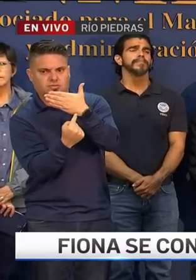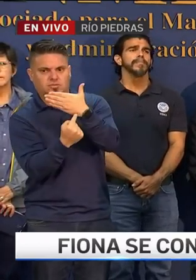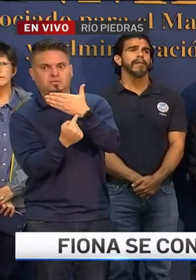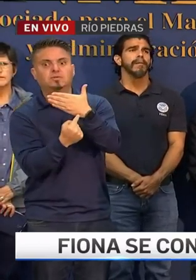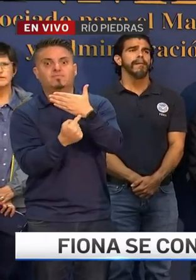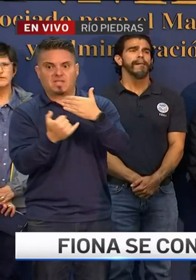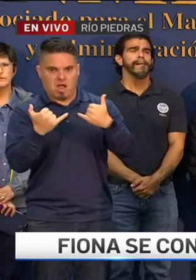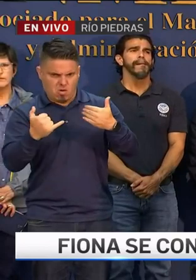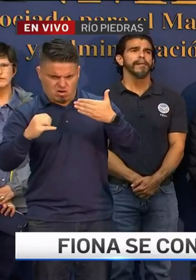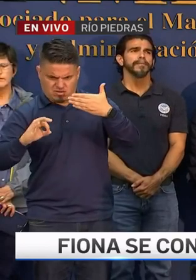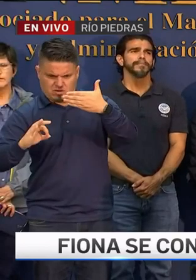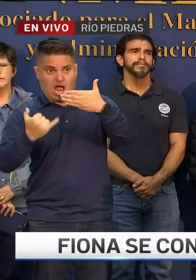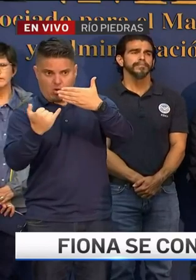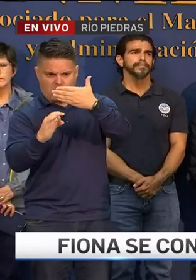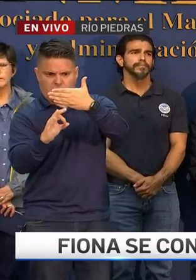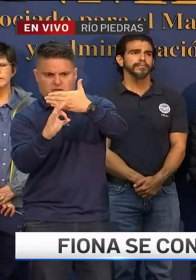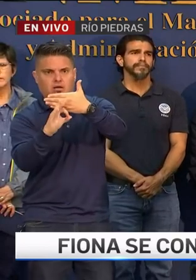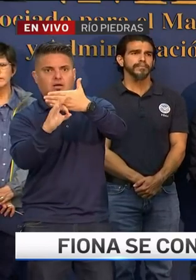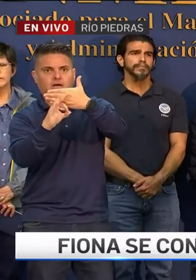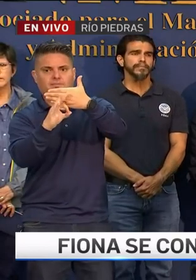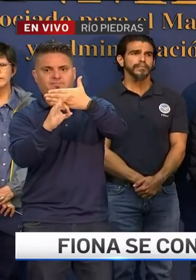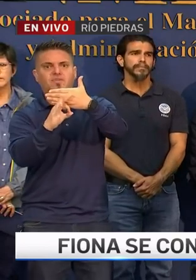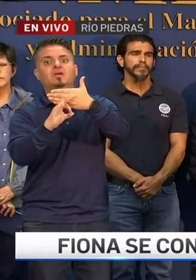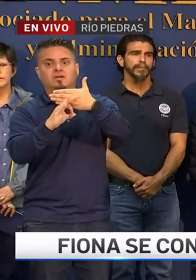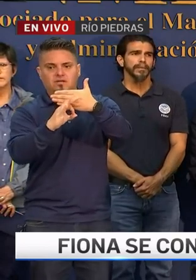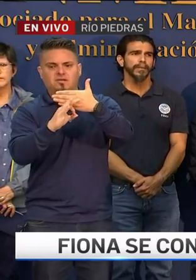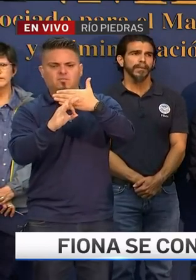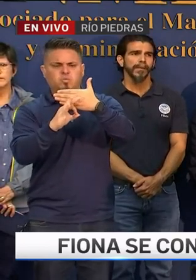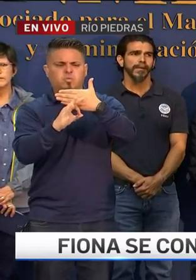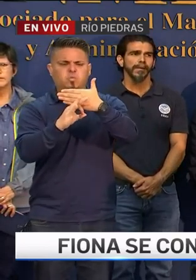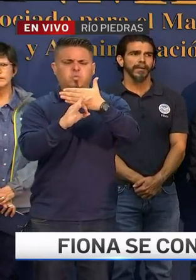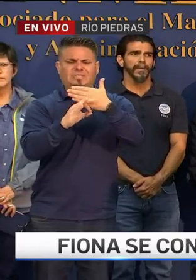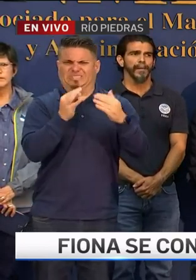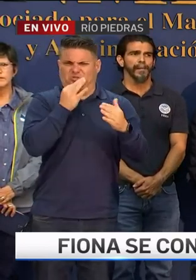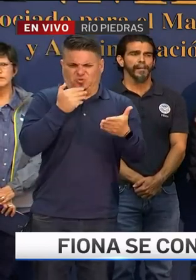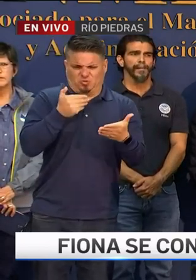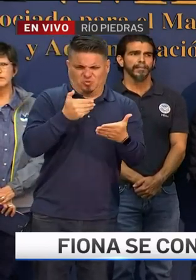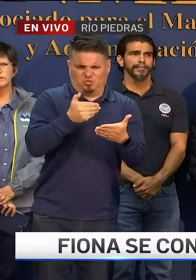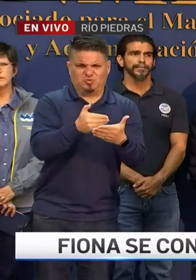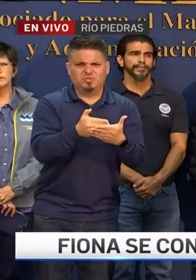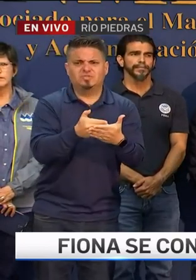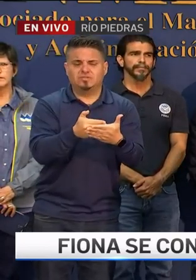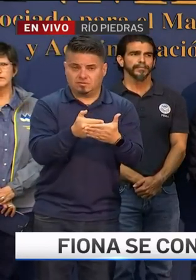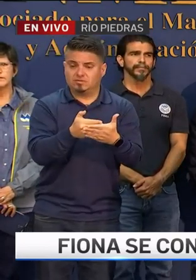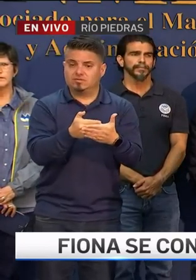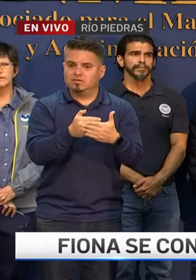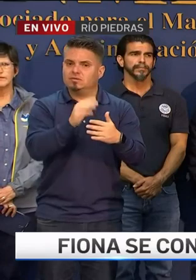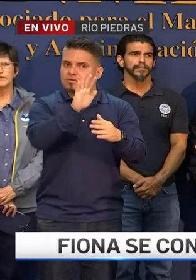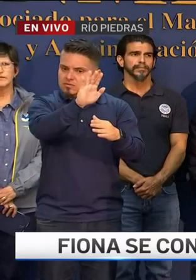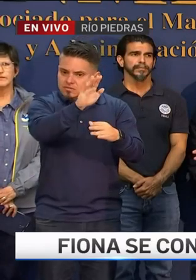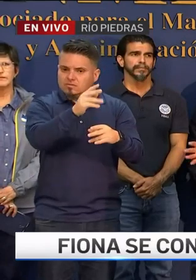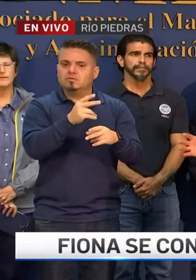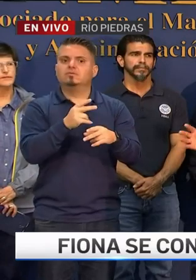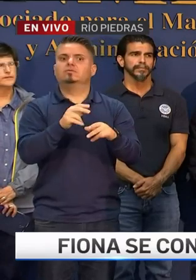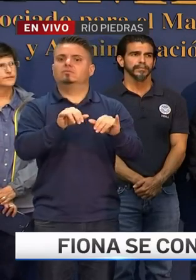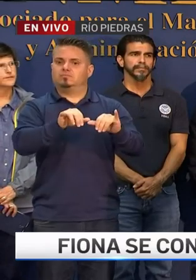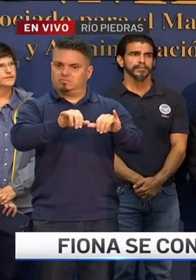MILLAS AL SUR DE CABO ROJO, AUNQUE